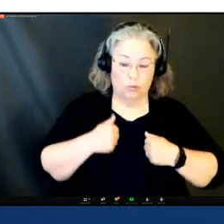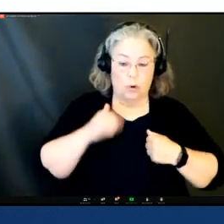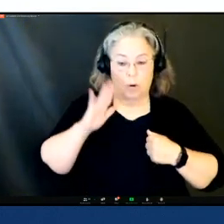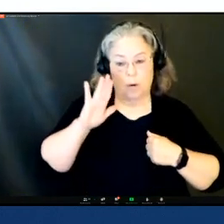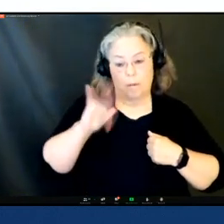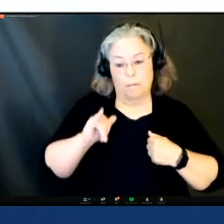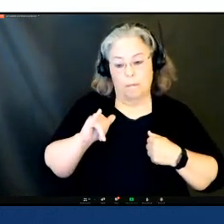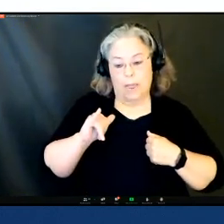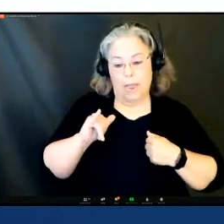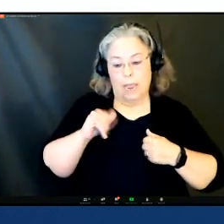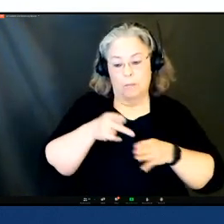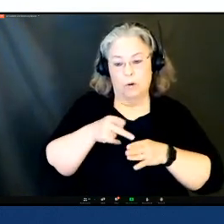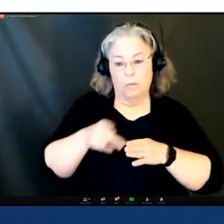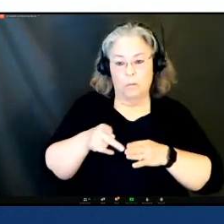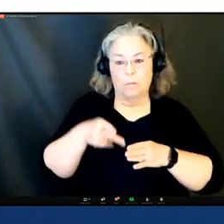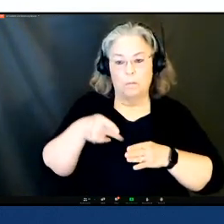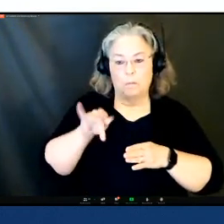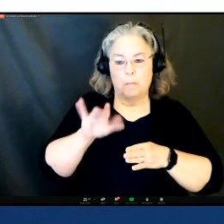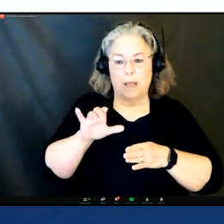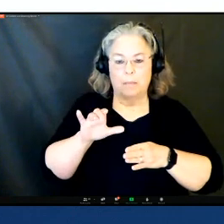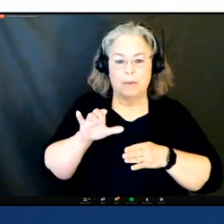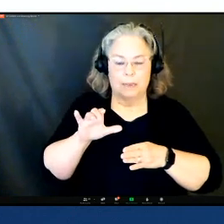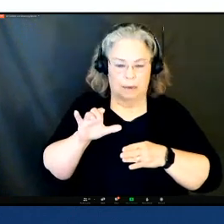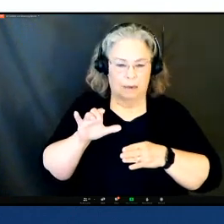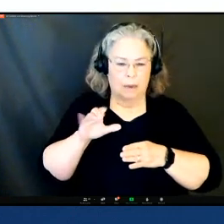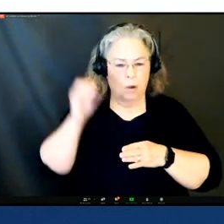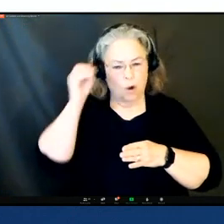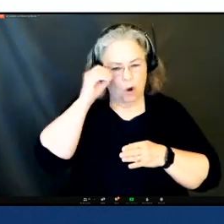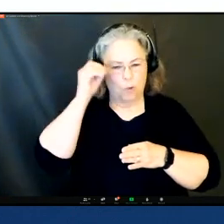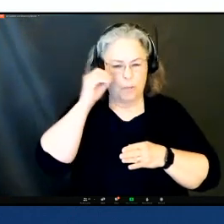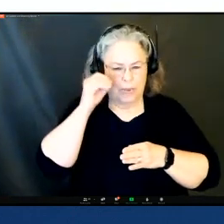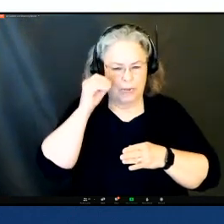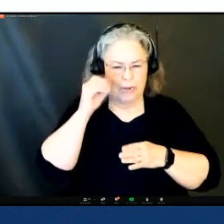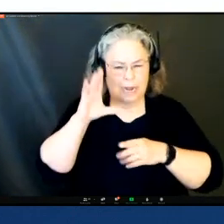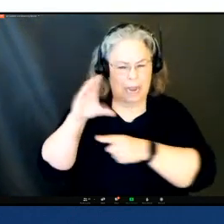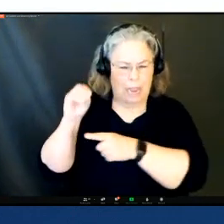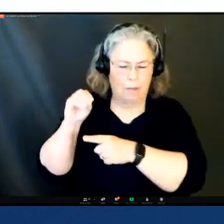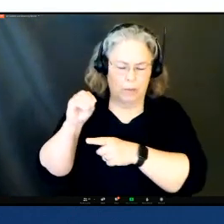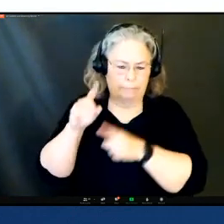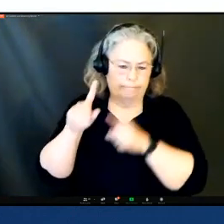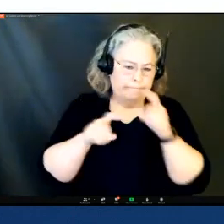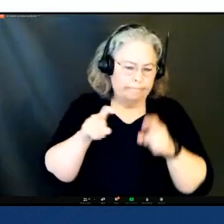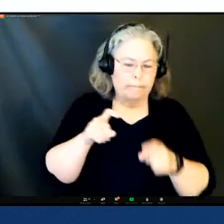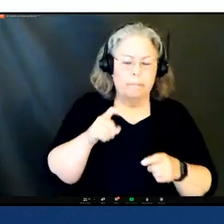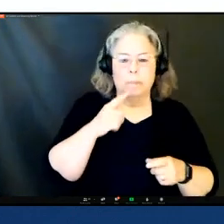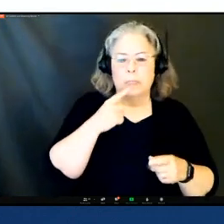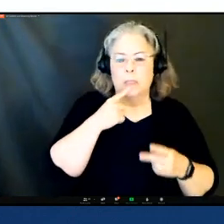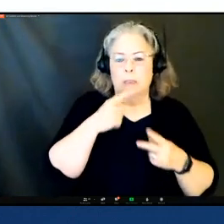opinion research firm that was hired by the county, and the questions in the survey incorporate themes from earlier outreach.